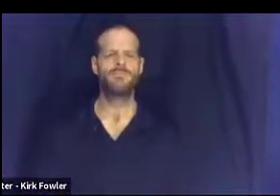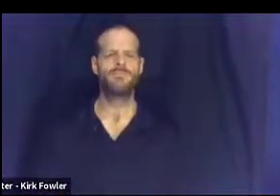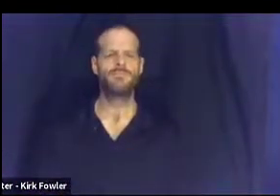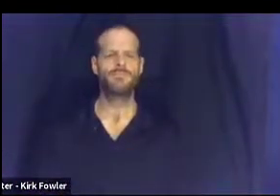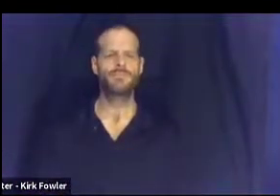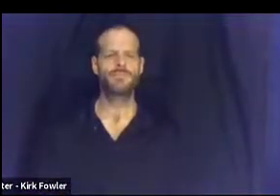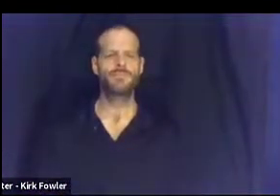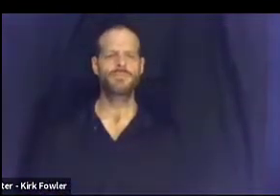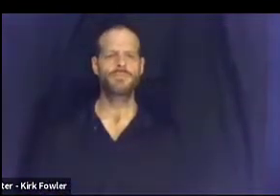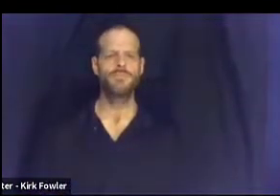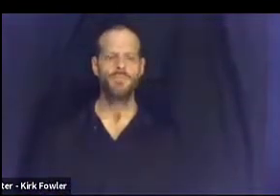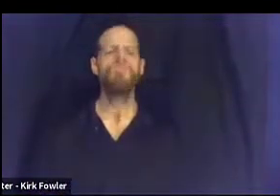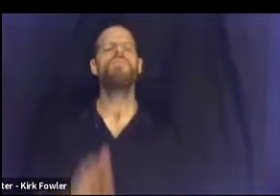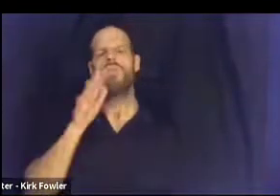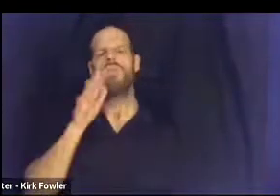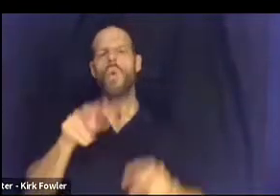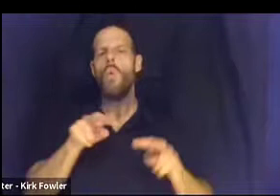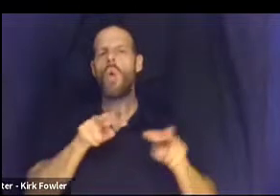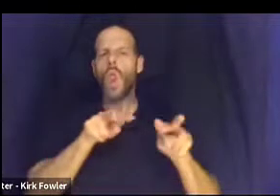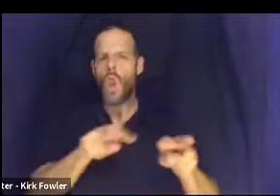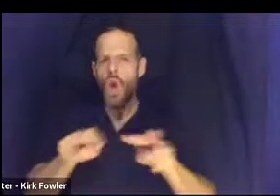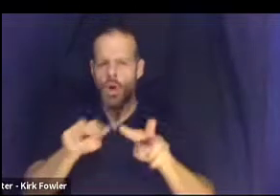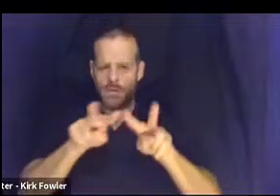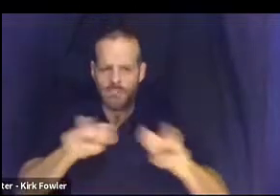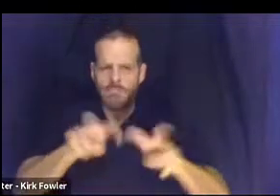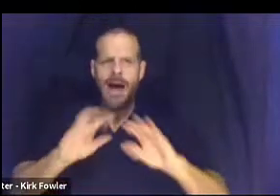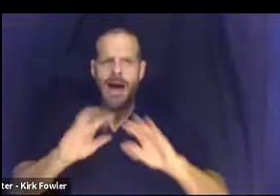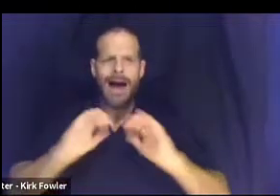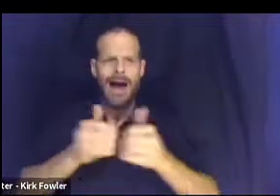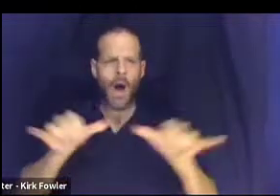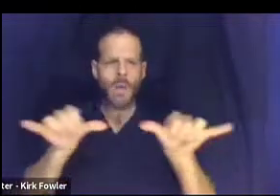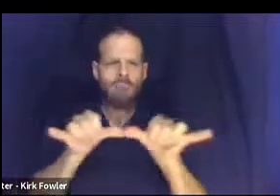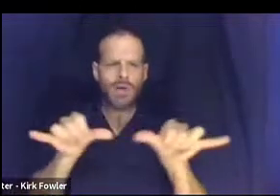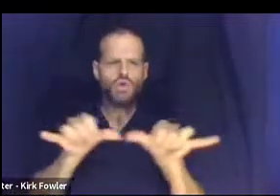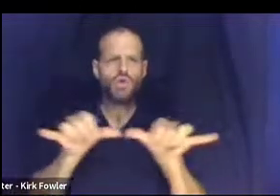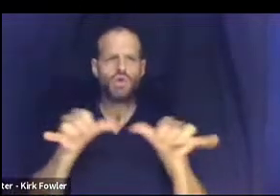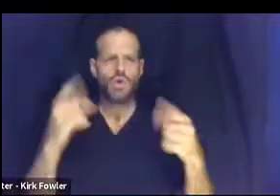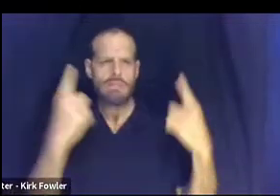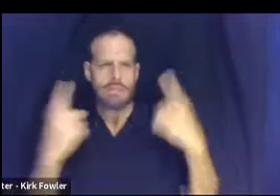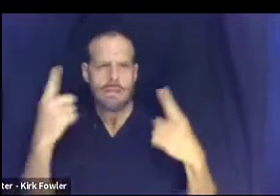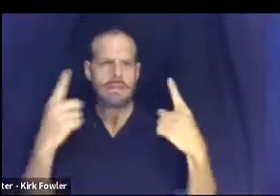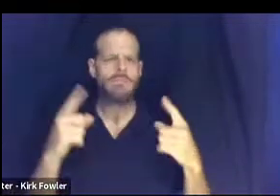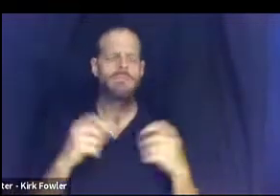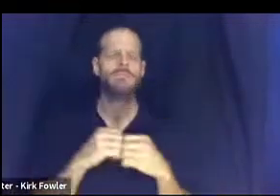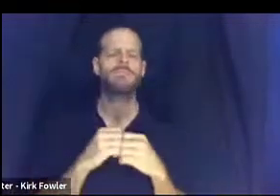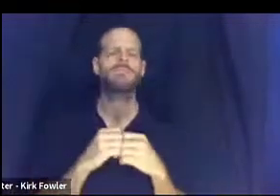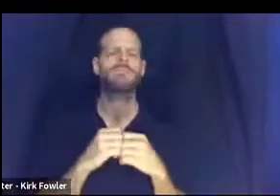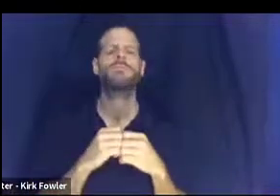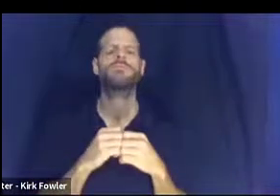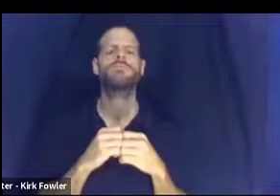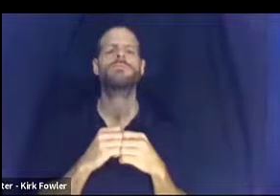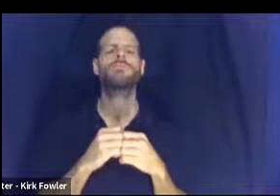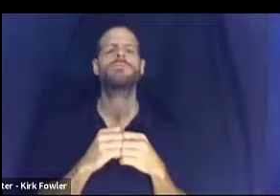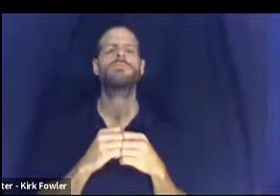And we'll look at ways of measuring that and thinking about it. Student may also use multiple modes in the same setting